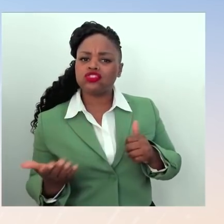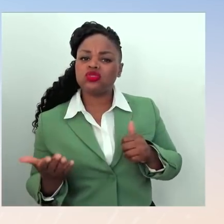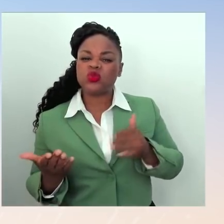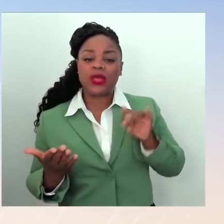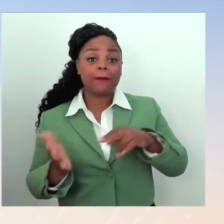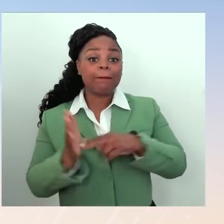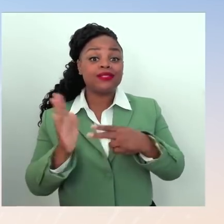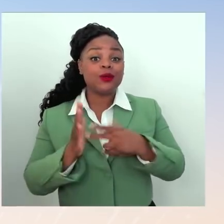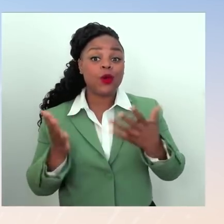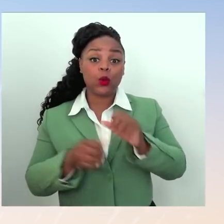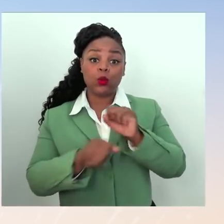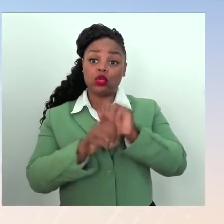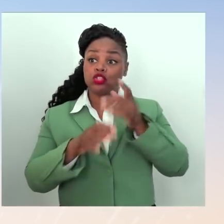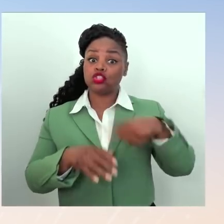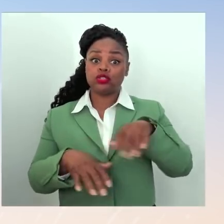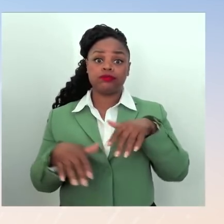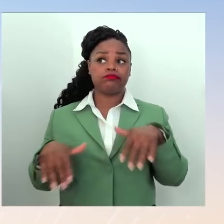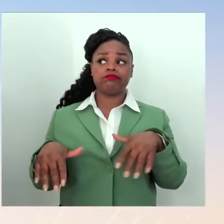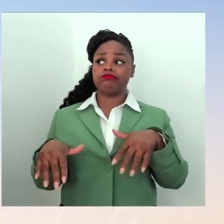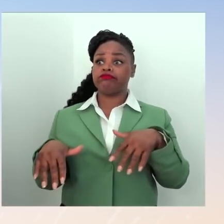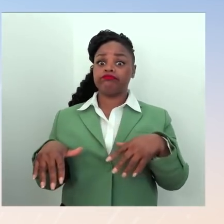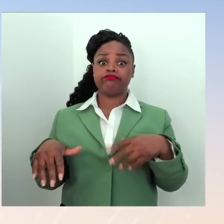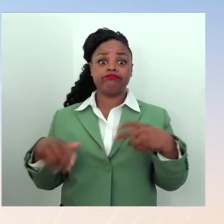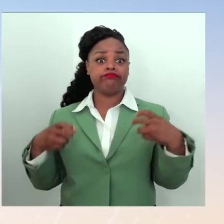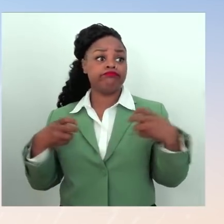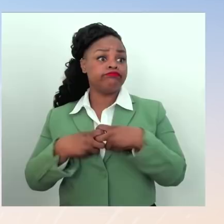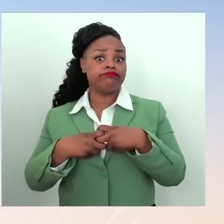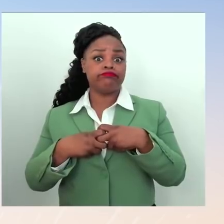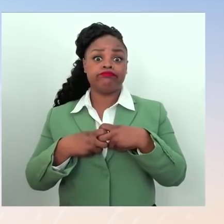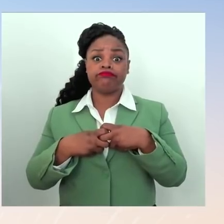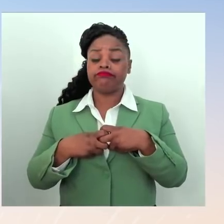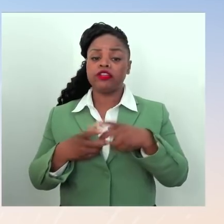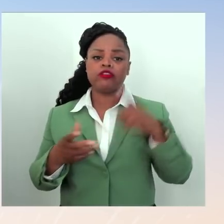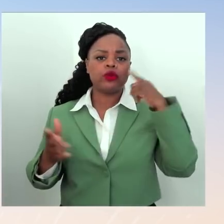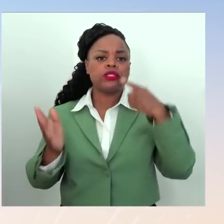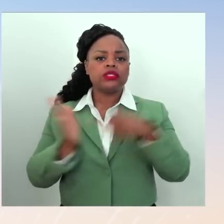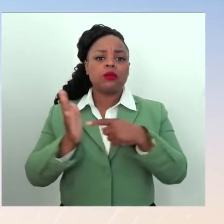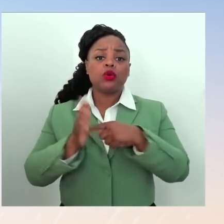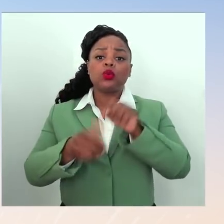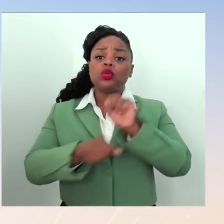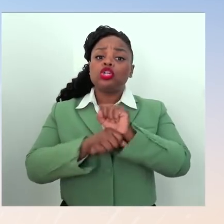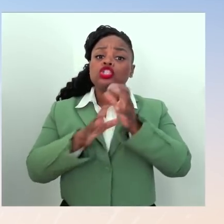to be 20 percent lower than what they'd otherwise earn. The report also shows that diminished labor market